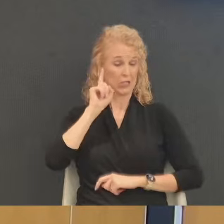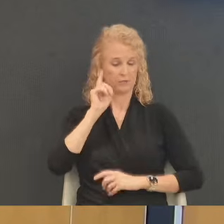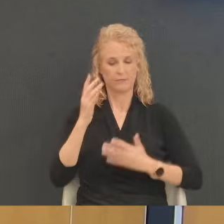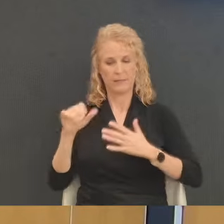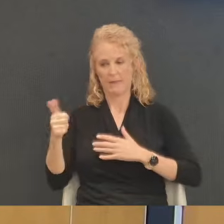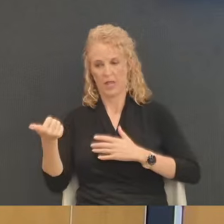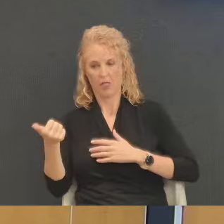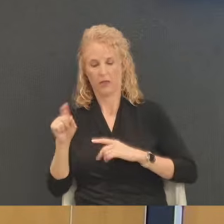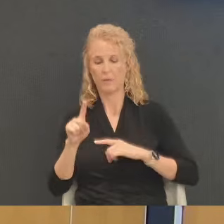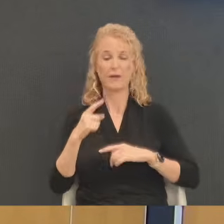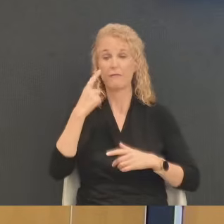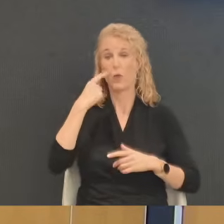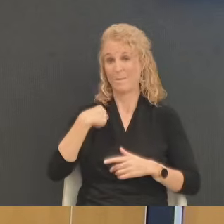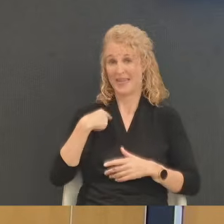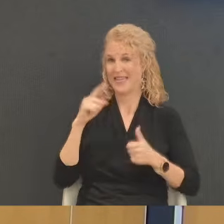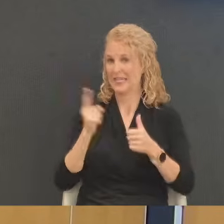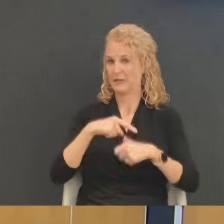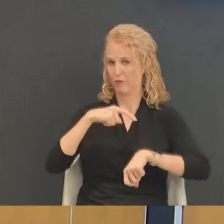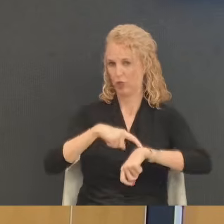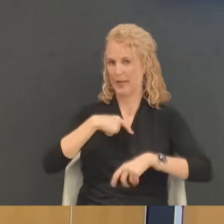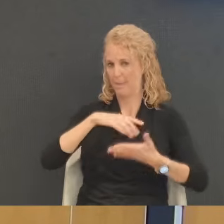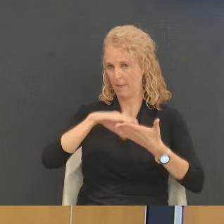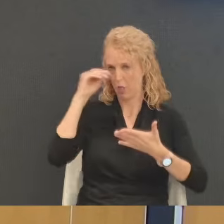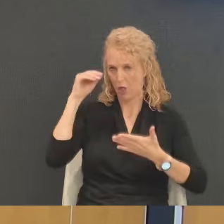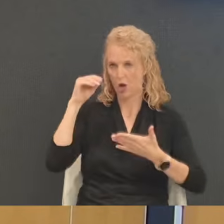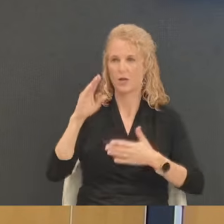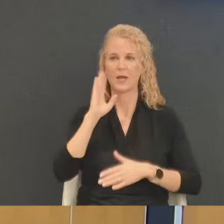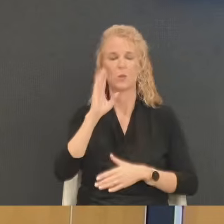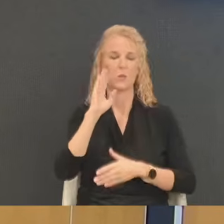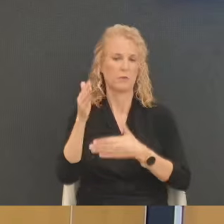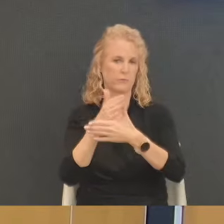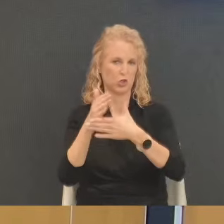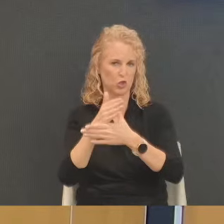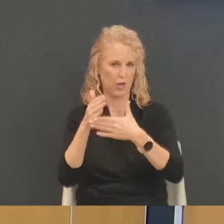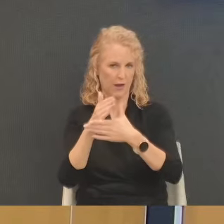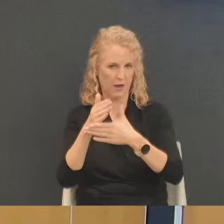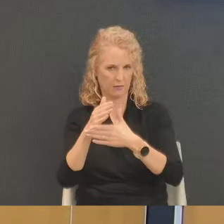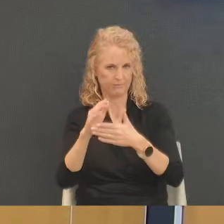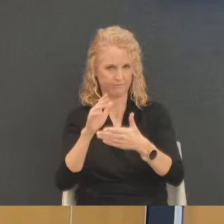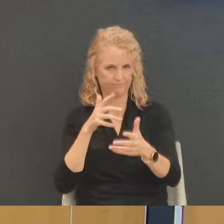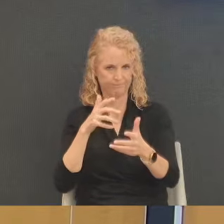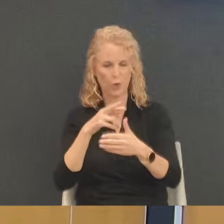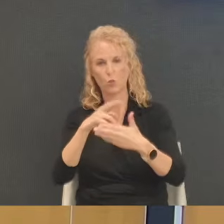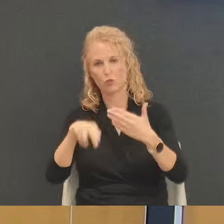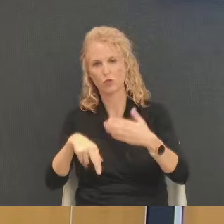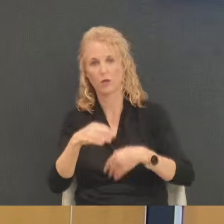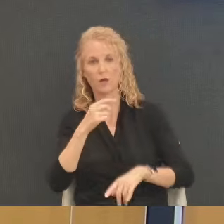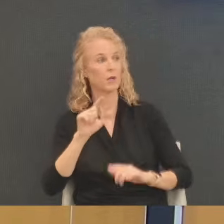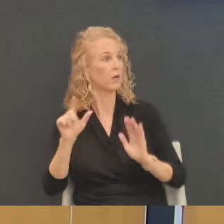you and then we certainly can get an update at a later date. Thank you. Um, excuse me. I'm sorry.